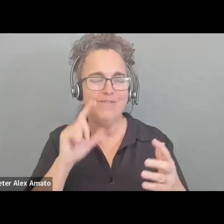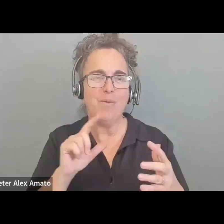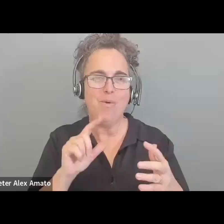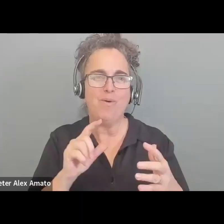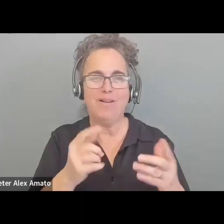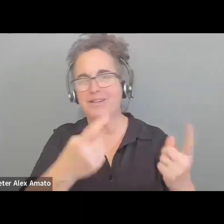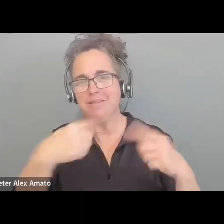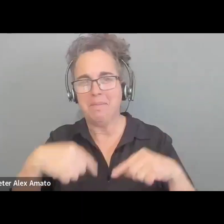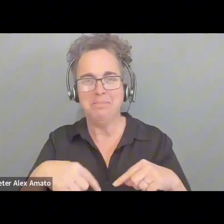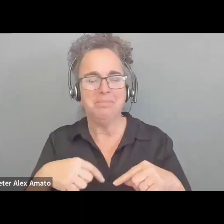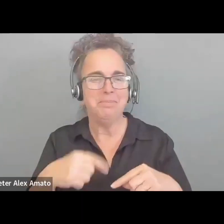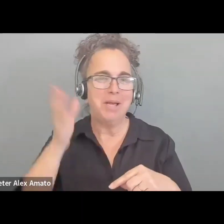We really appreciate it.